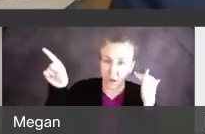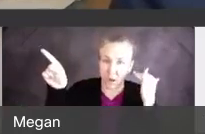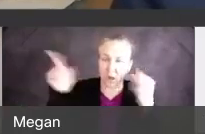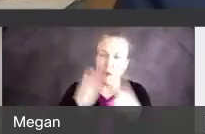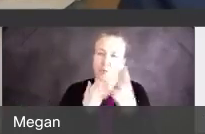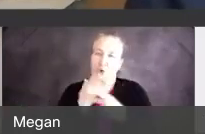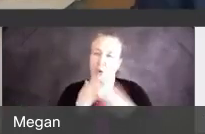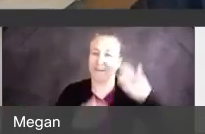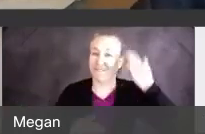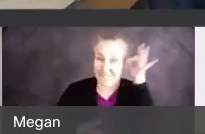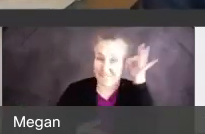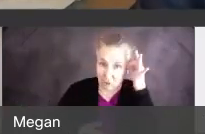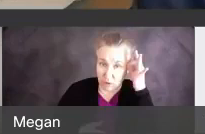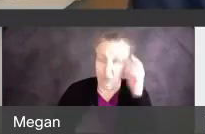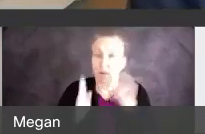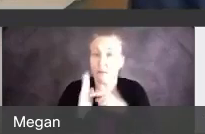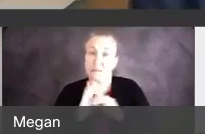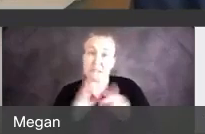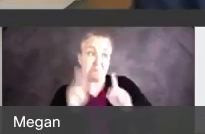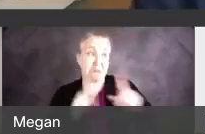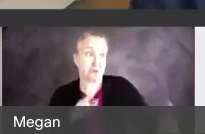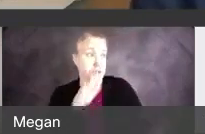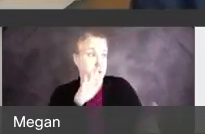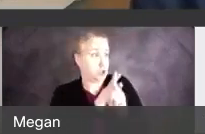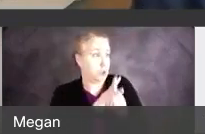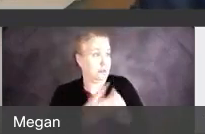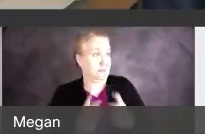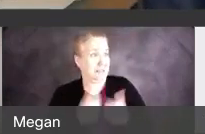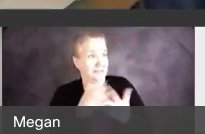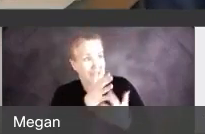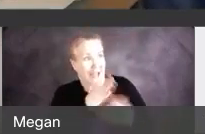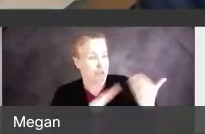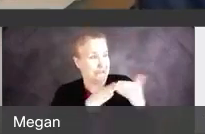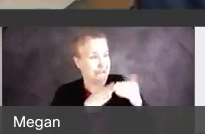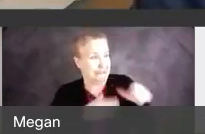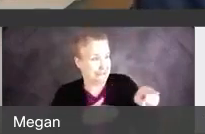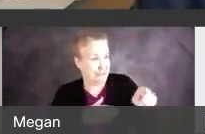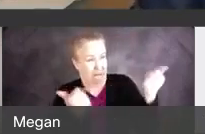are not to turn away people based on where they live but they do have to be in the 1A category.